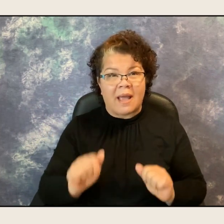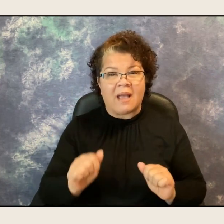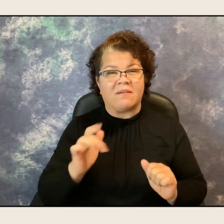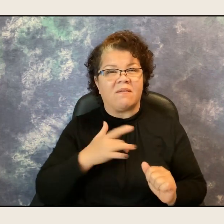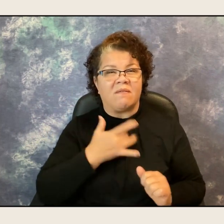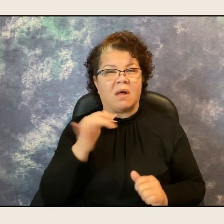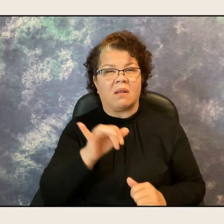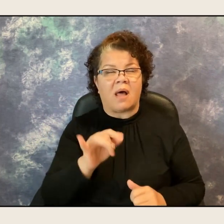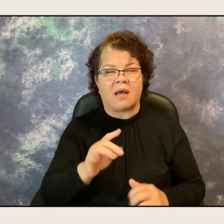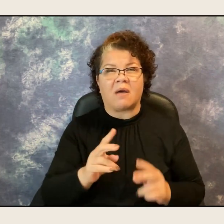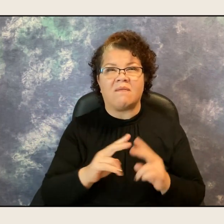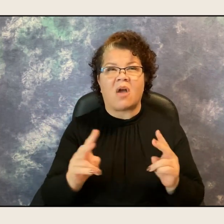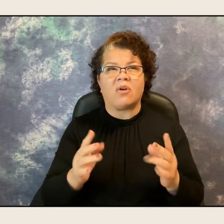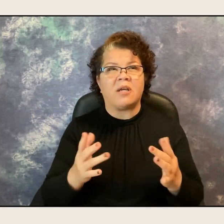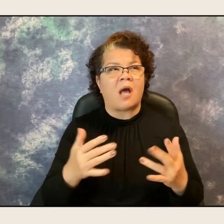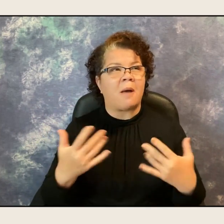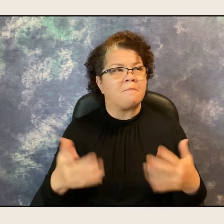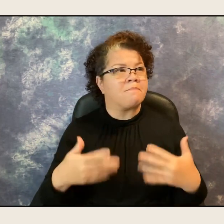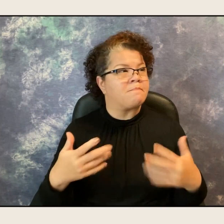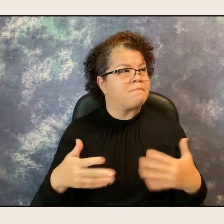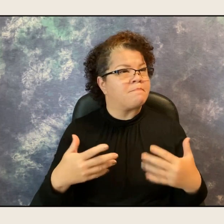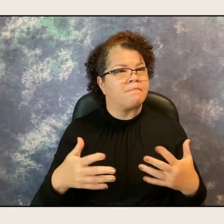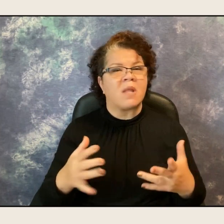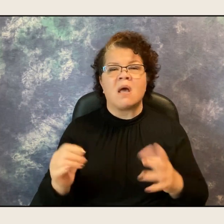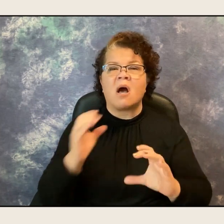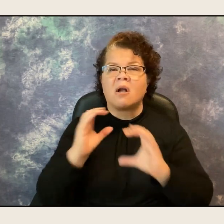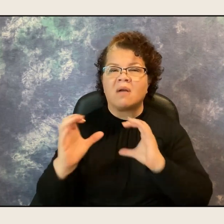a conversation that can feel very co-opted,